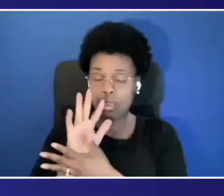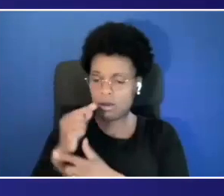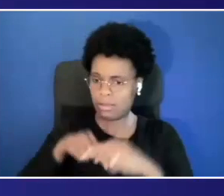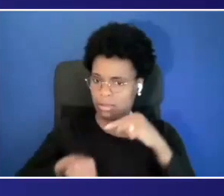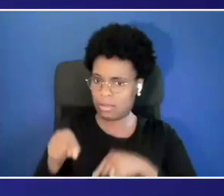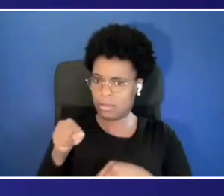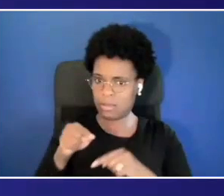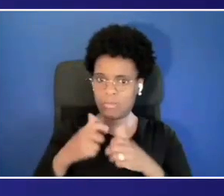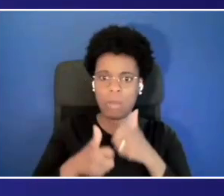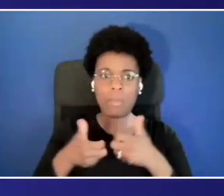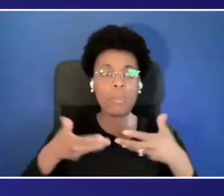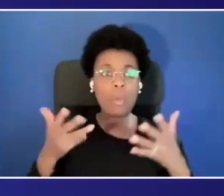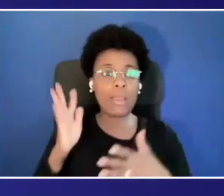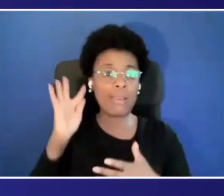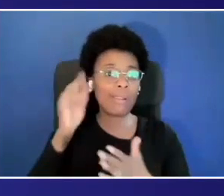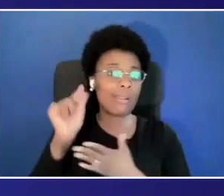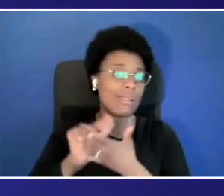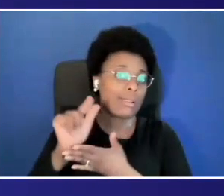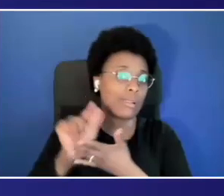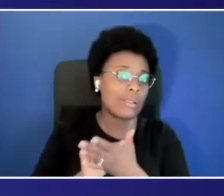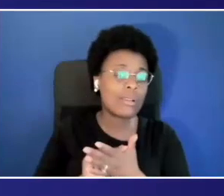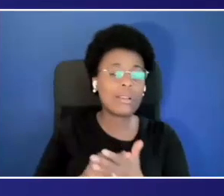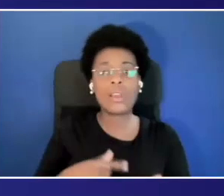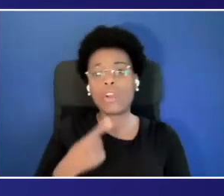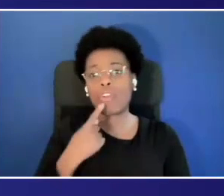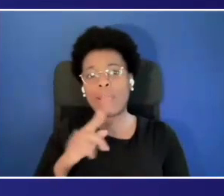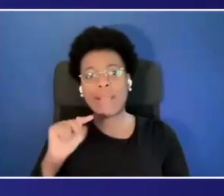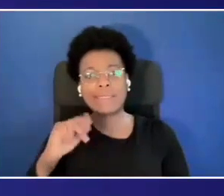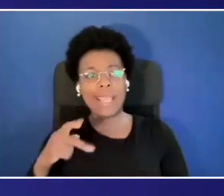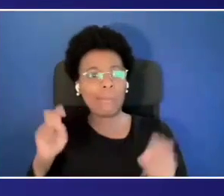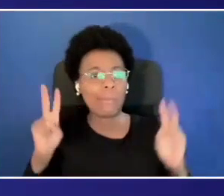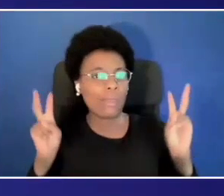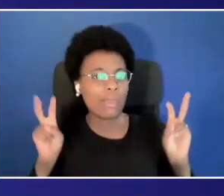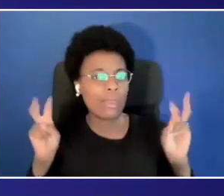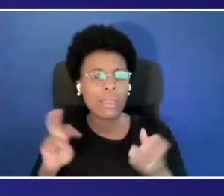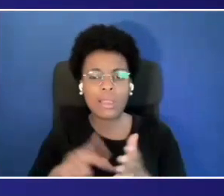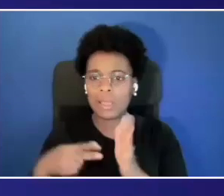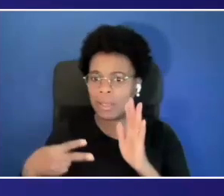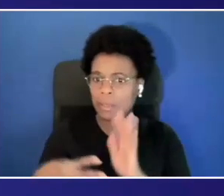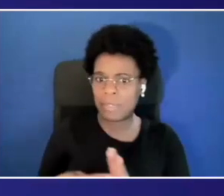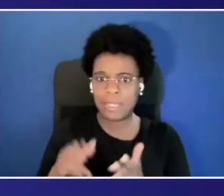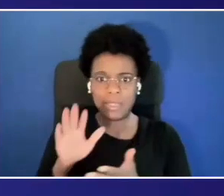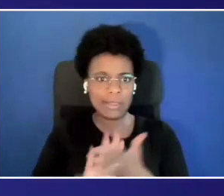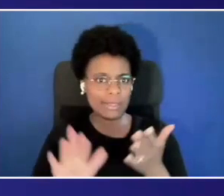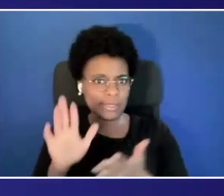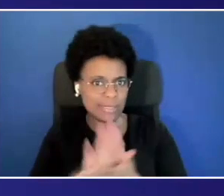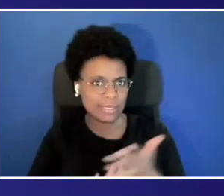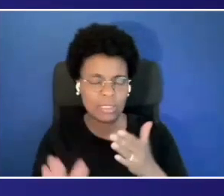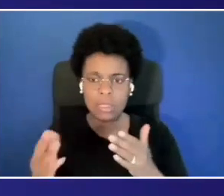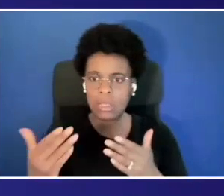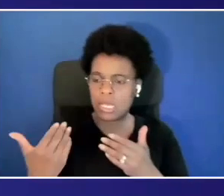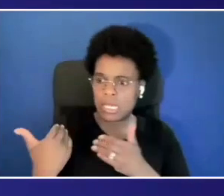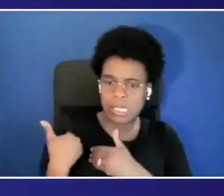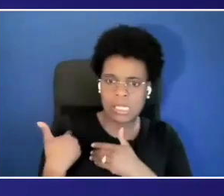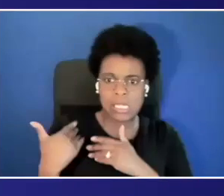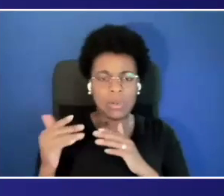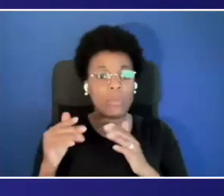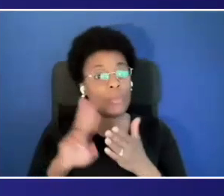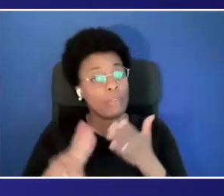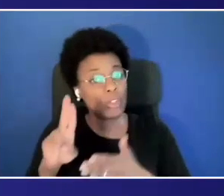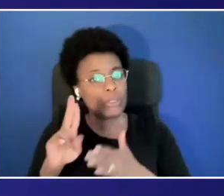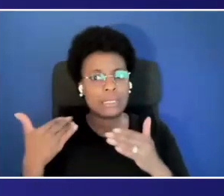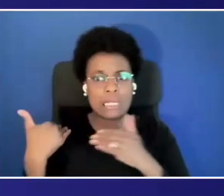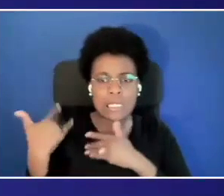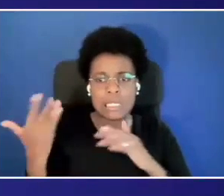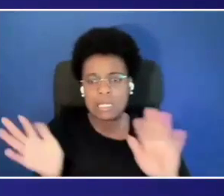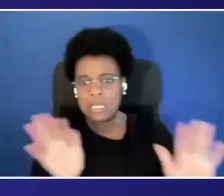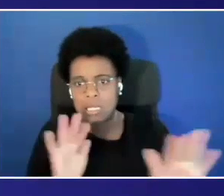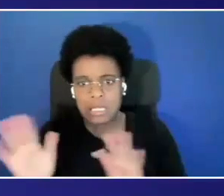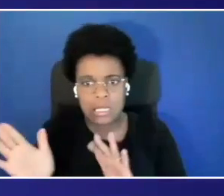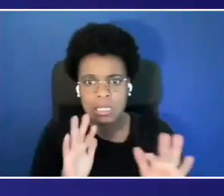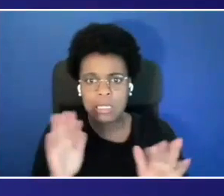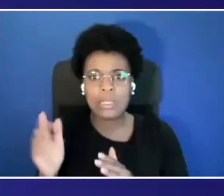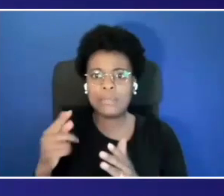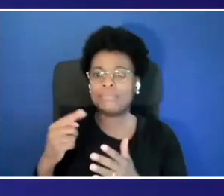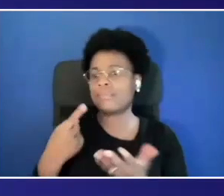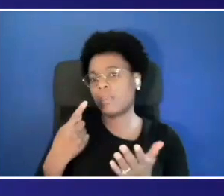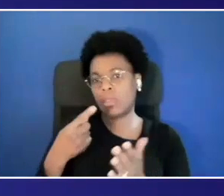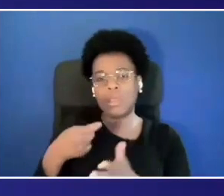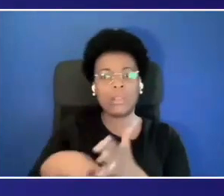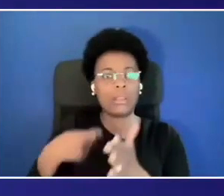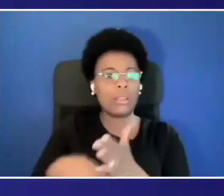Red tape that force institutions to take on large administrative and personnel cost and hike tuition. Students are customers for colleges, no doubt, but they're rarely treated that way.